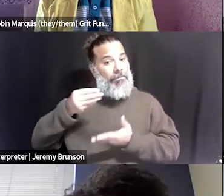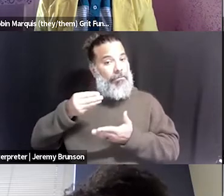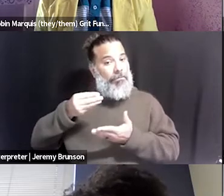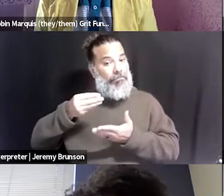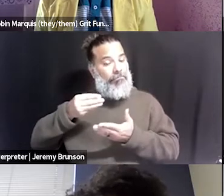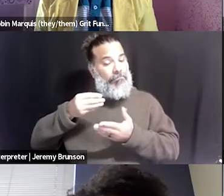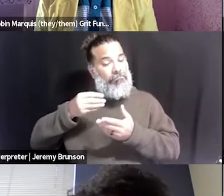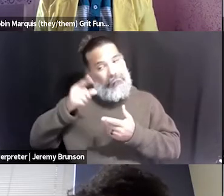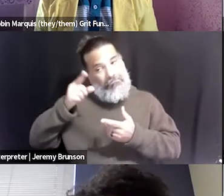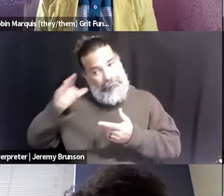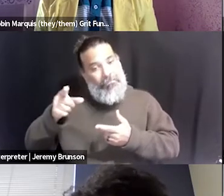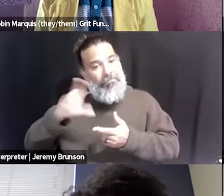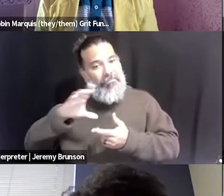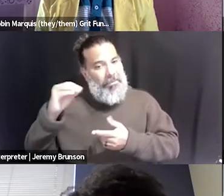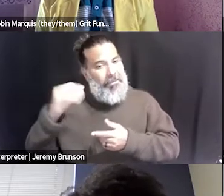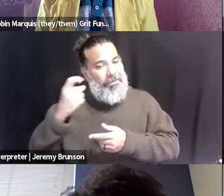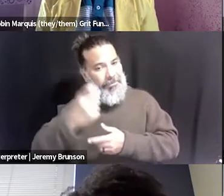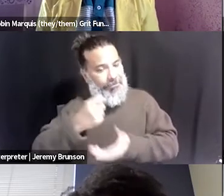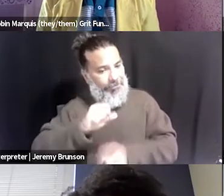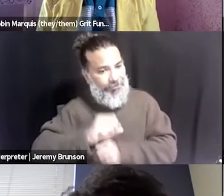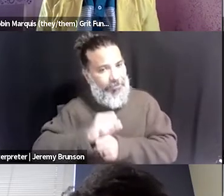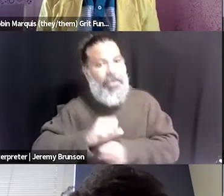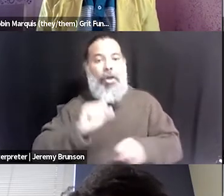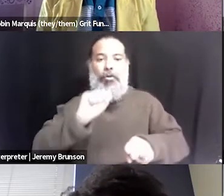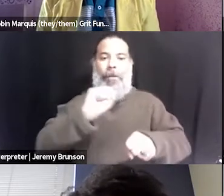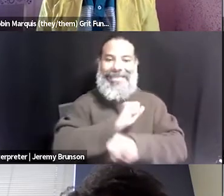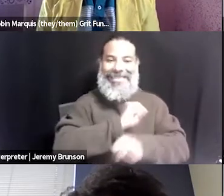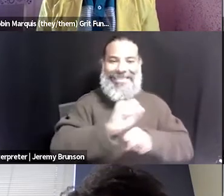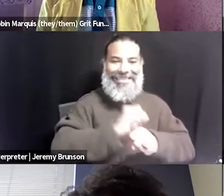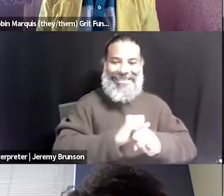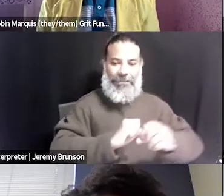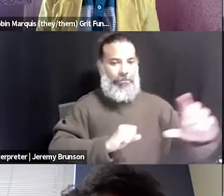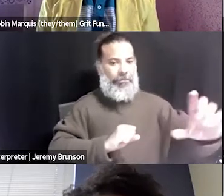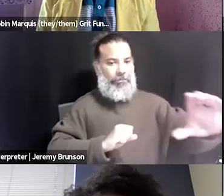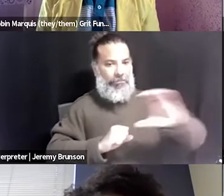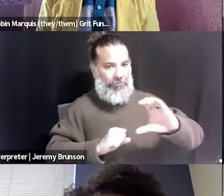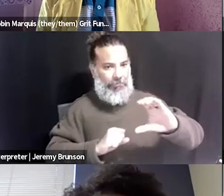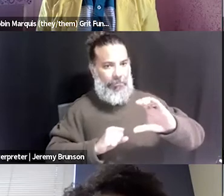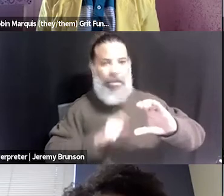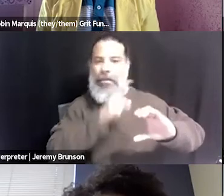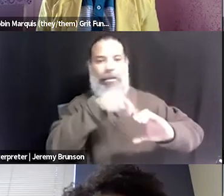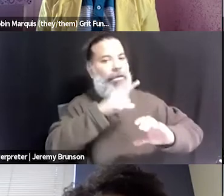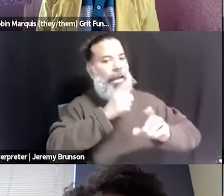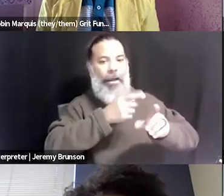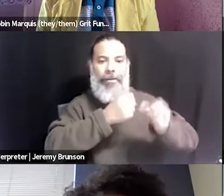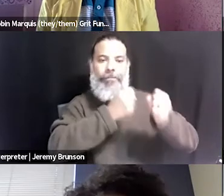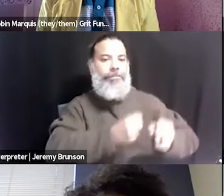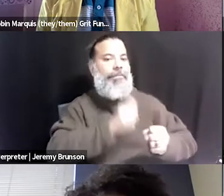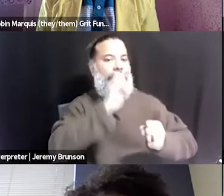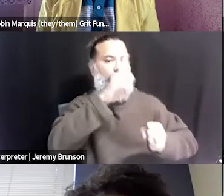have gotten funding from businesses that aren't educational institutions.